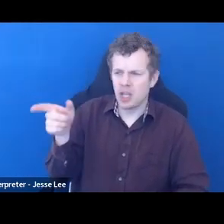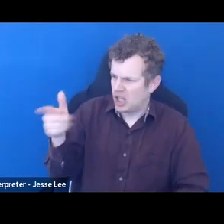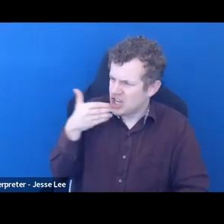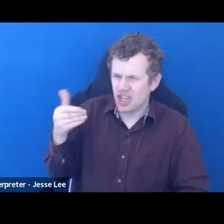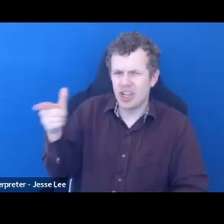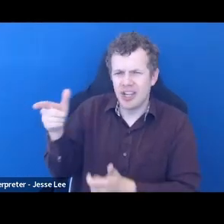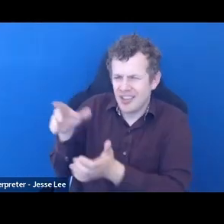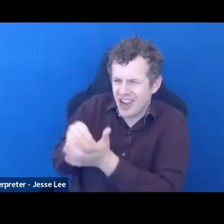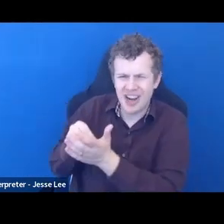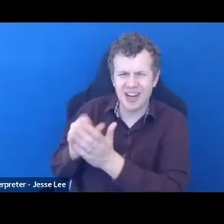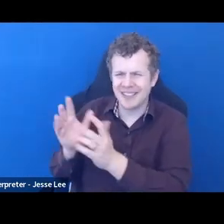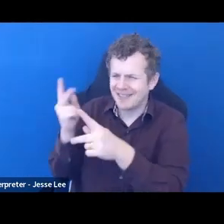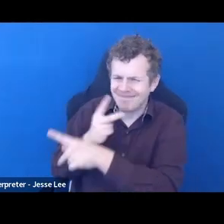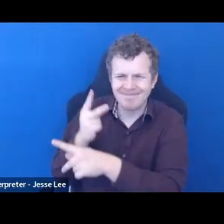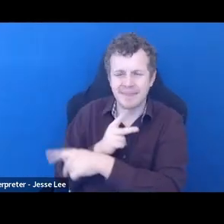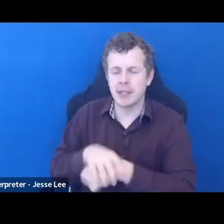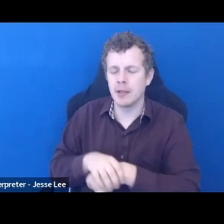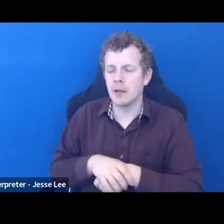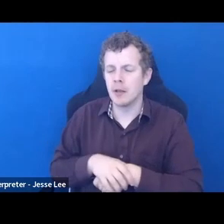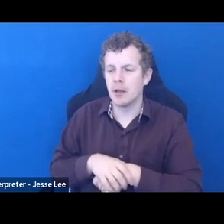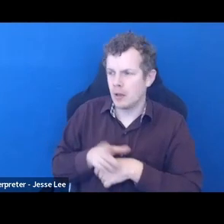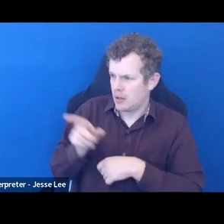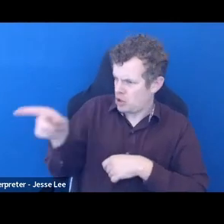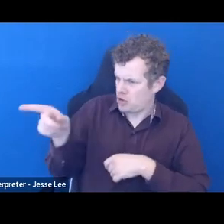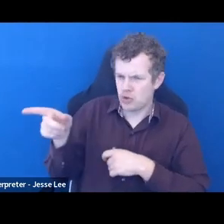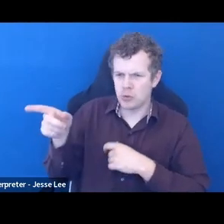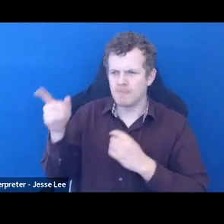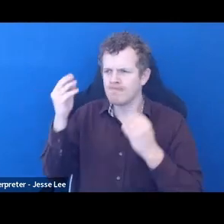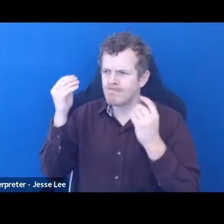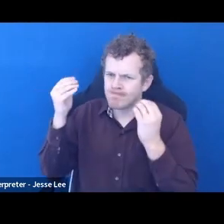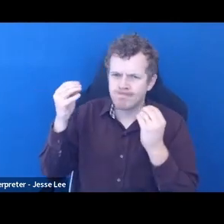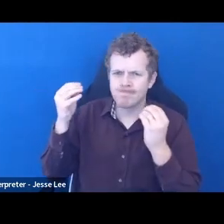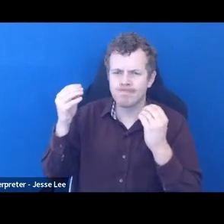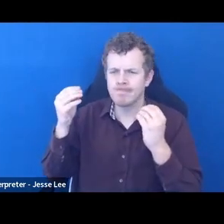Taking time to weigh the outcomes and doing the best with what we have.